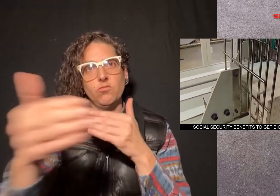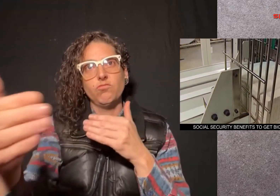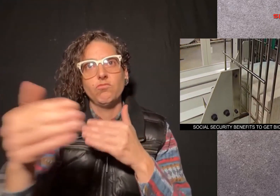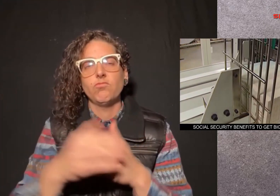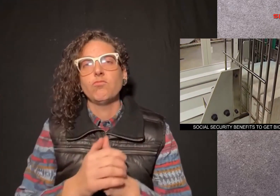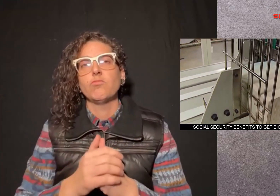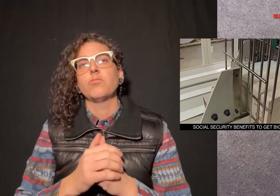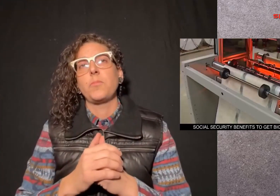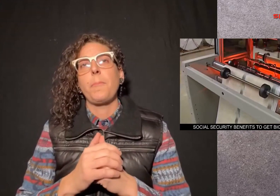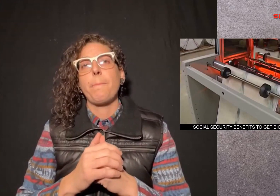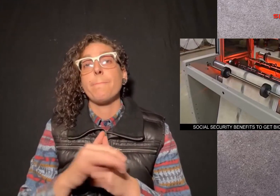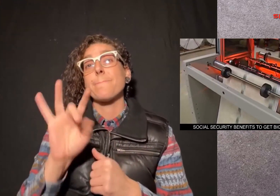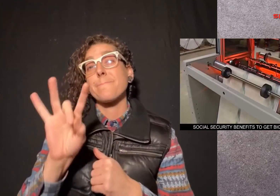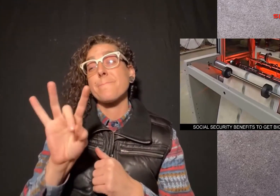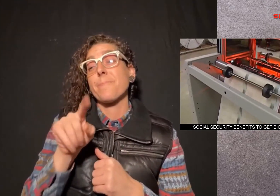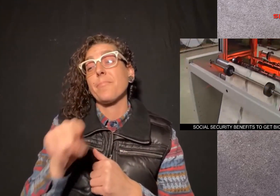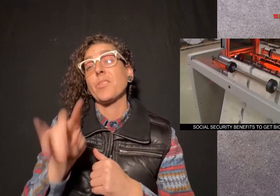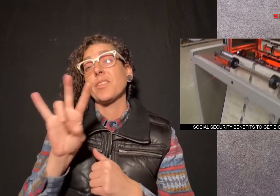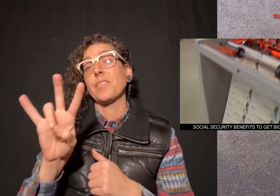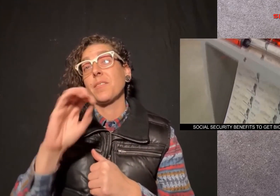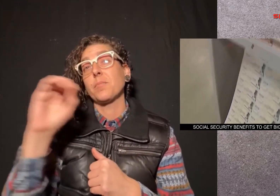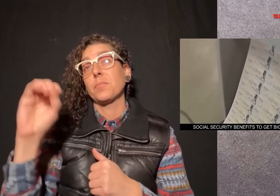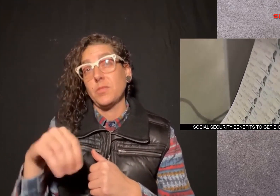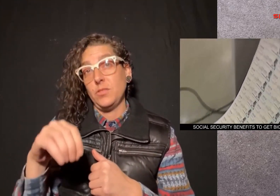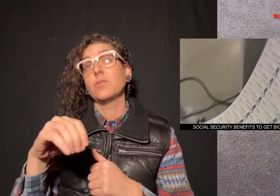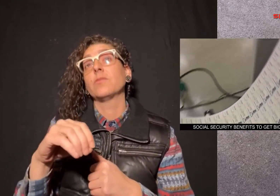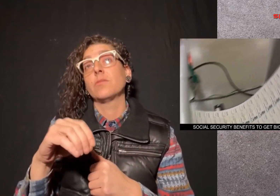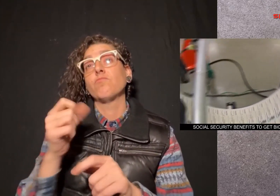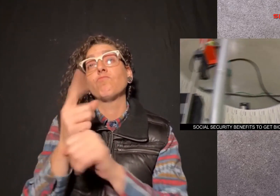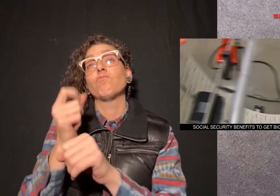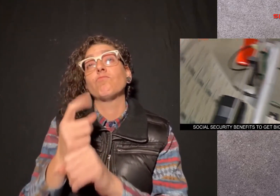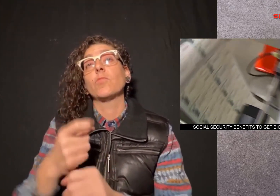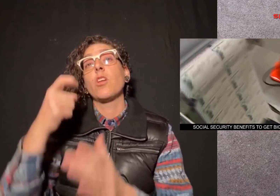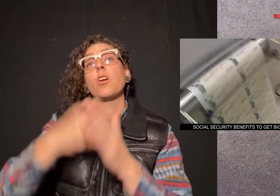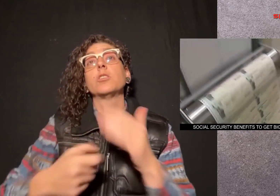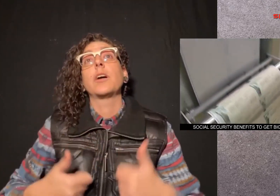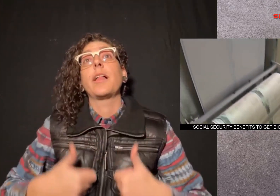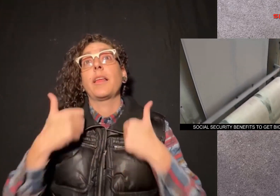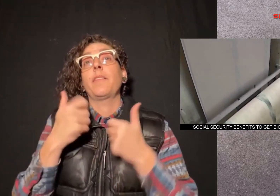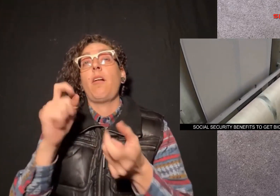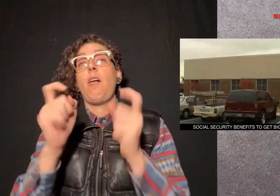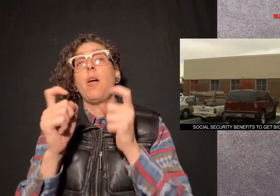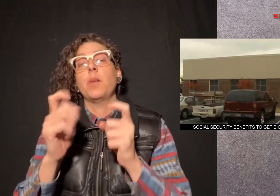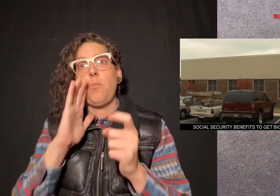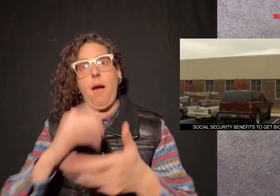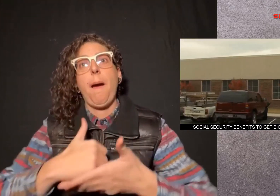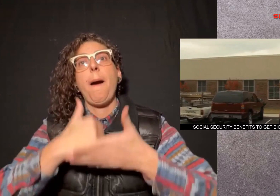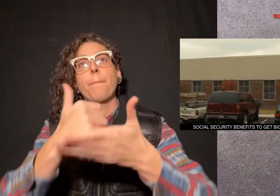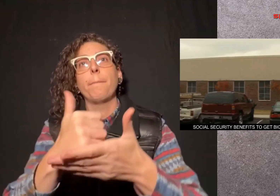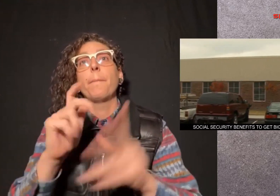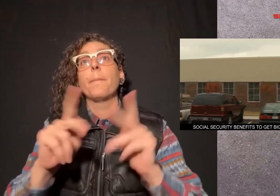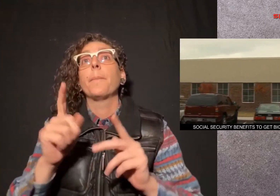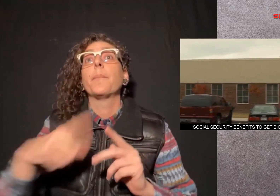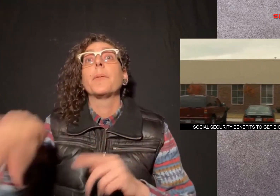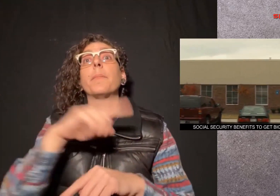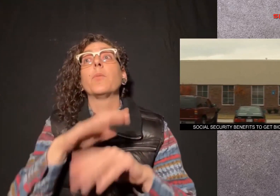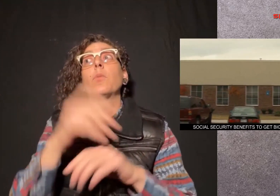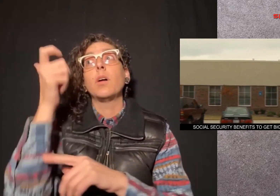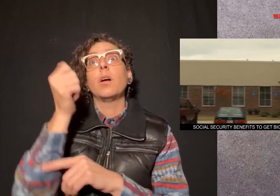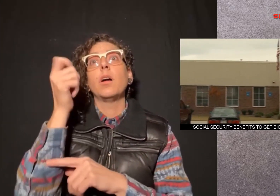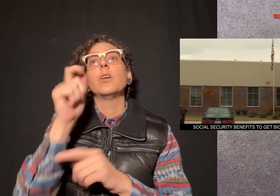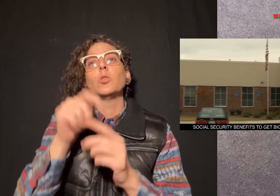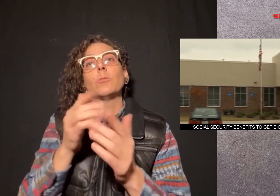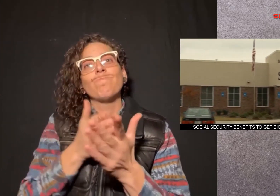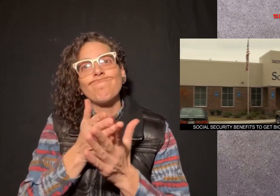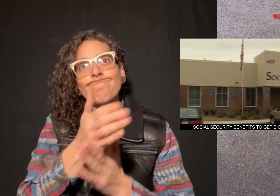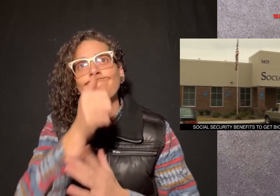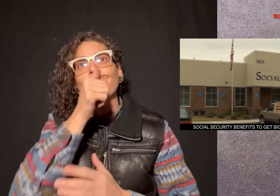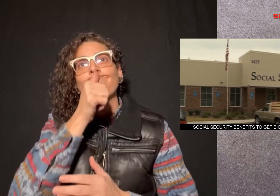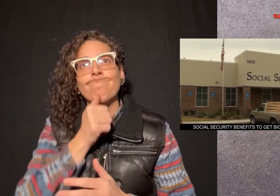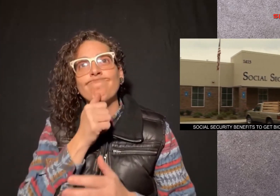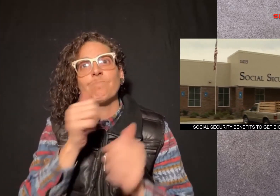a larger monthly benefit in January the 8.7% annual cost-of-living adjustment will help